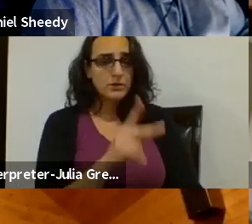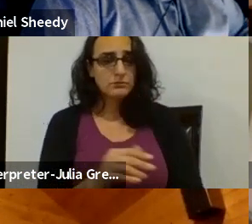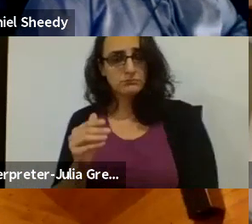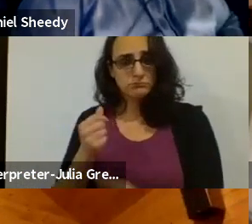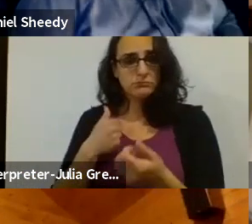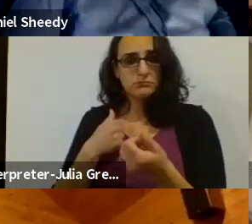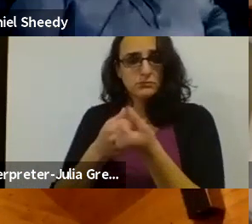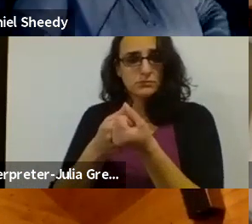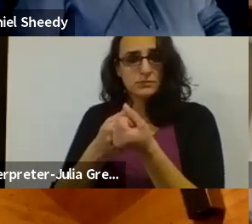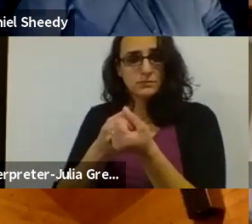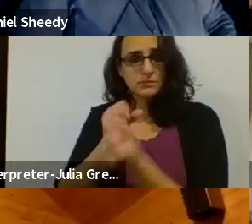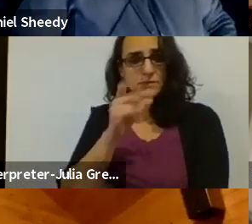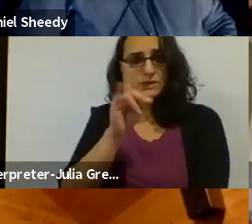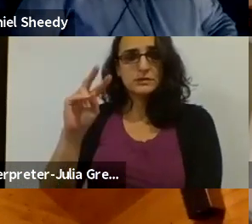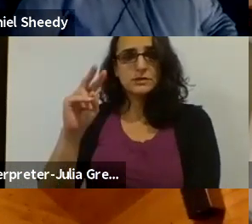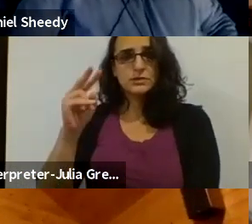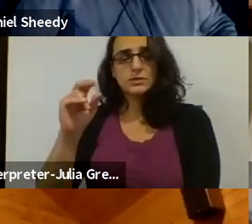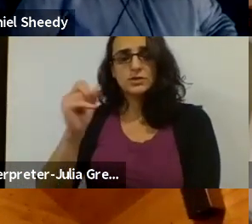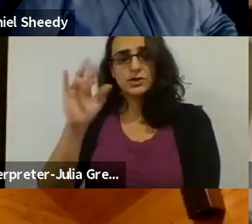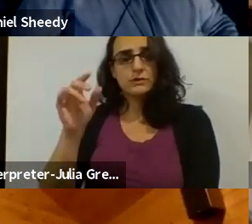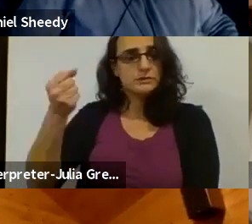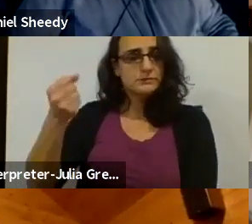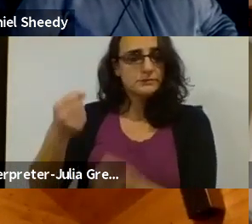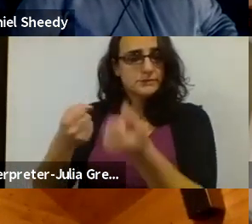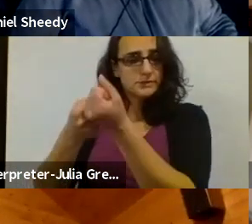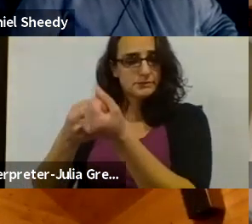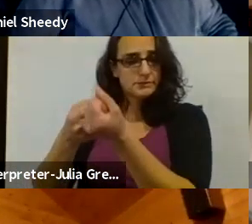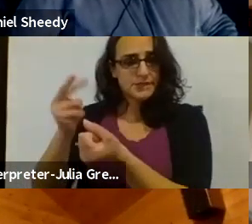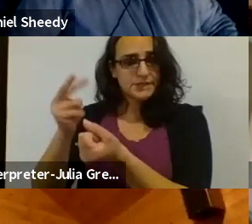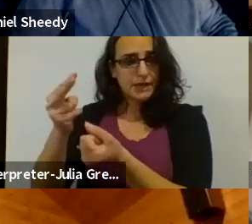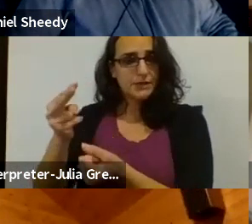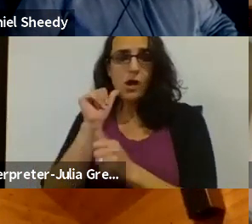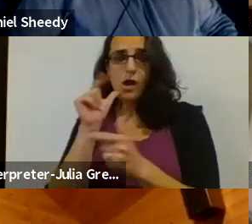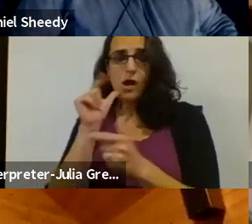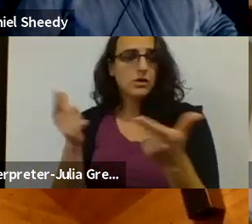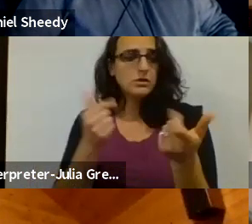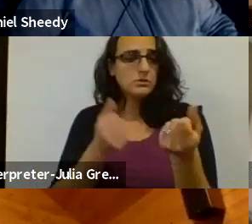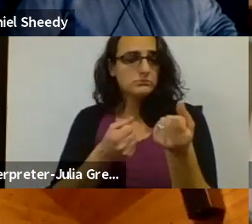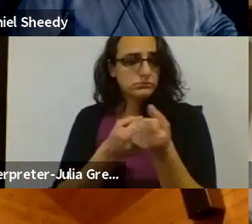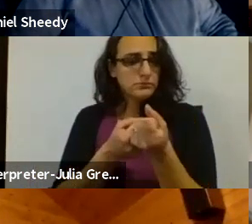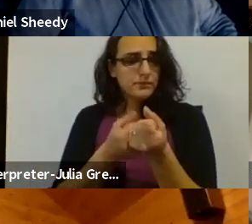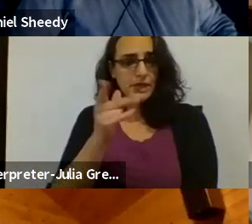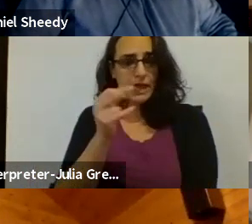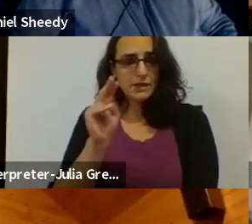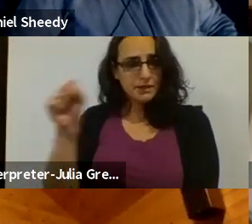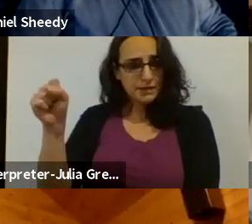Sheri Cohen: Second, Carolyn Gallagher: All in favor. Let's see. Kathleen. Yes, Dan. Yes.